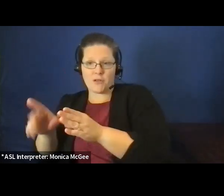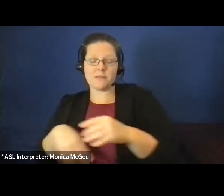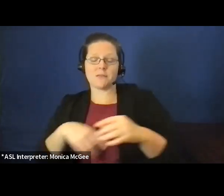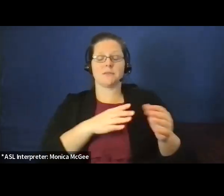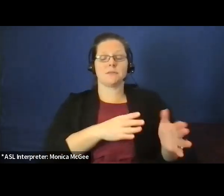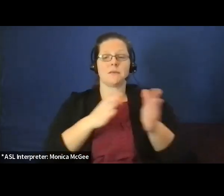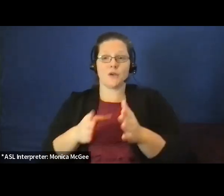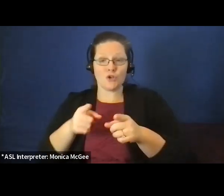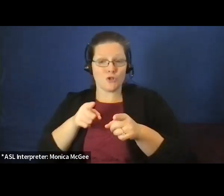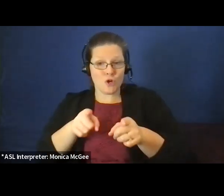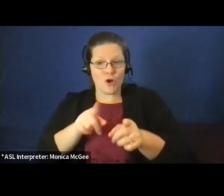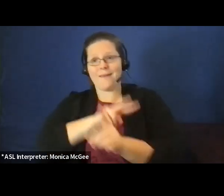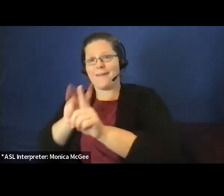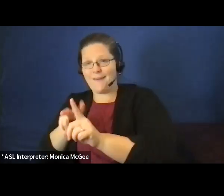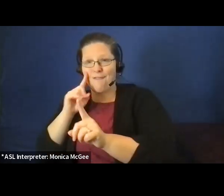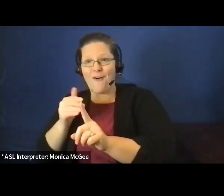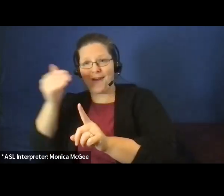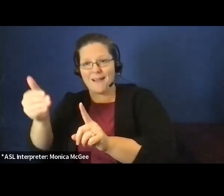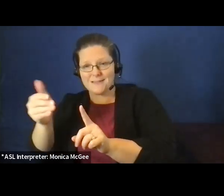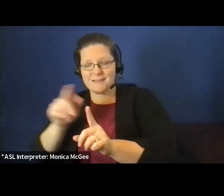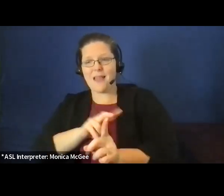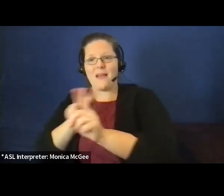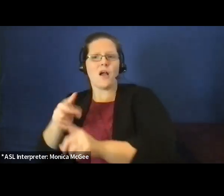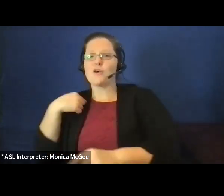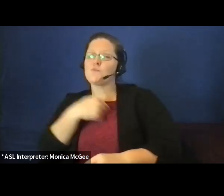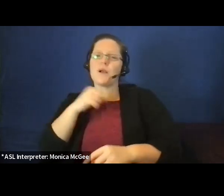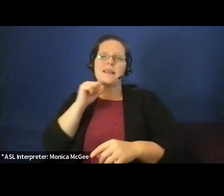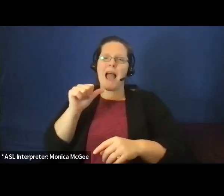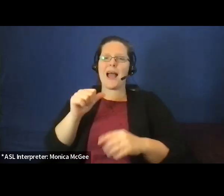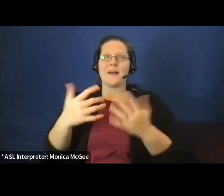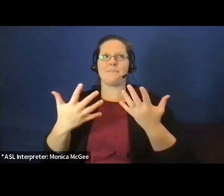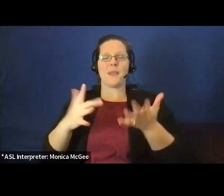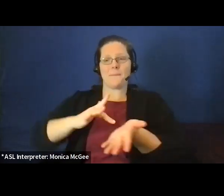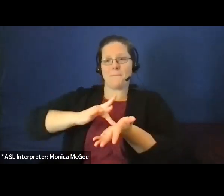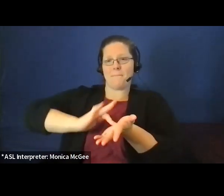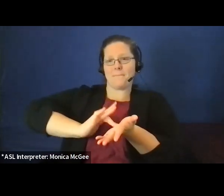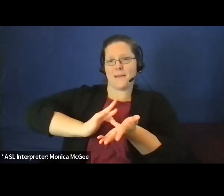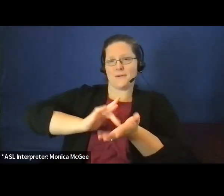have done and let's do that for the preparedness and let's do that during